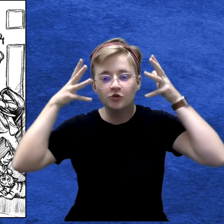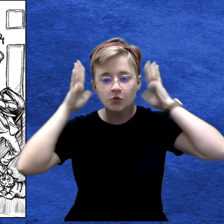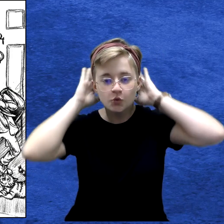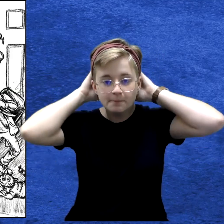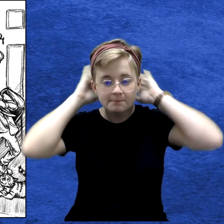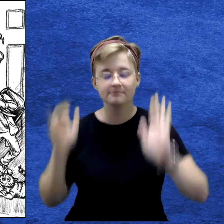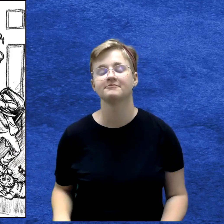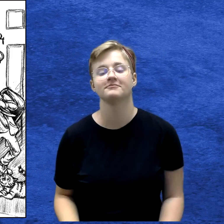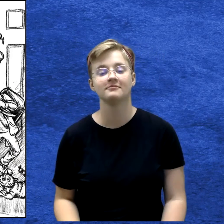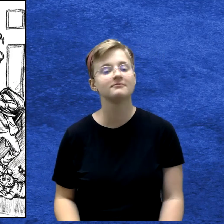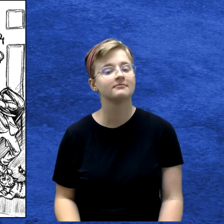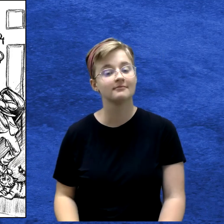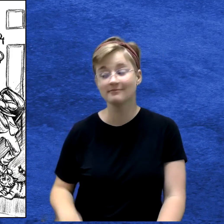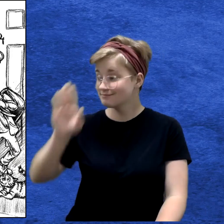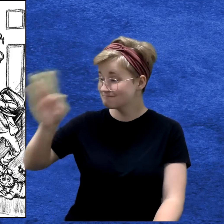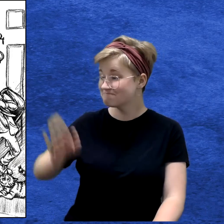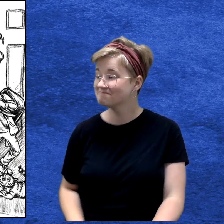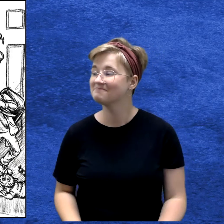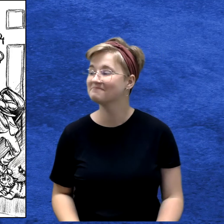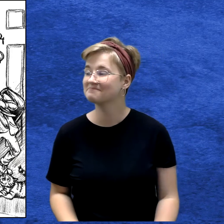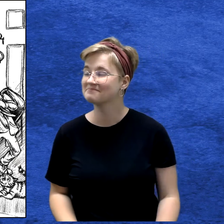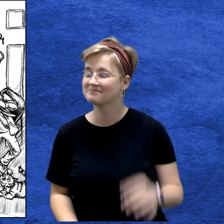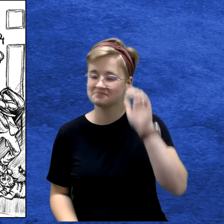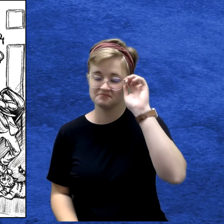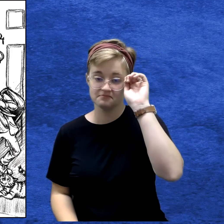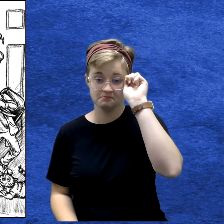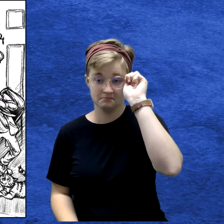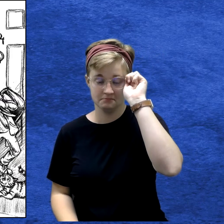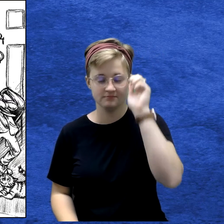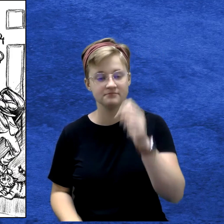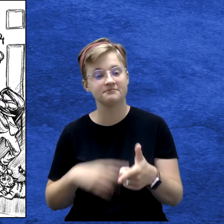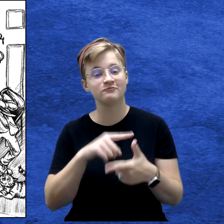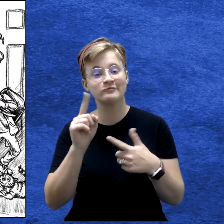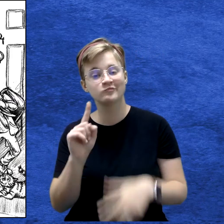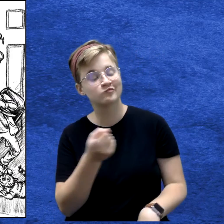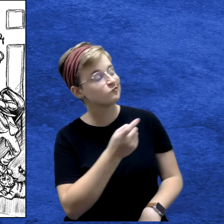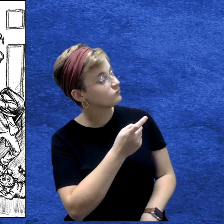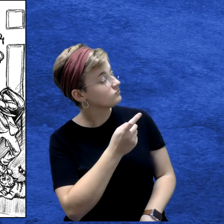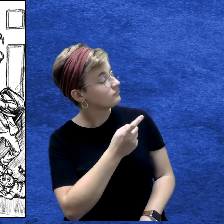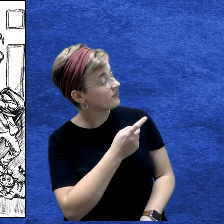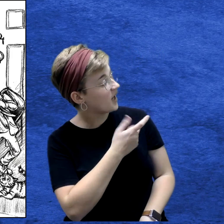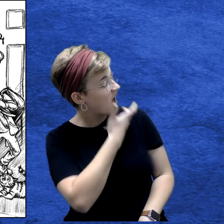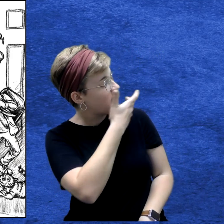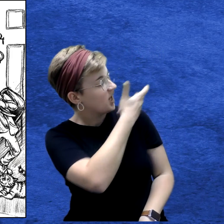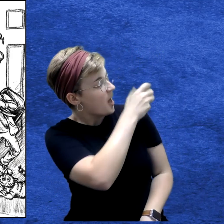“Hey,” she said. Then she turned around and screamed into the house.